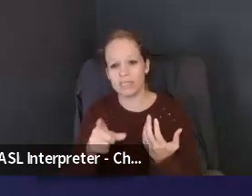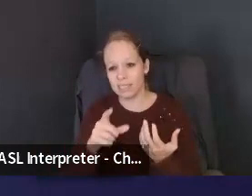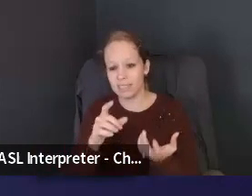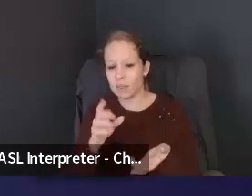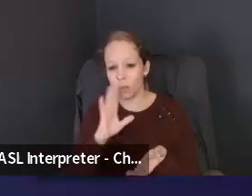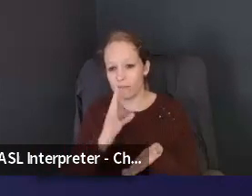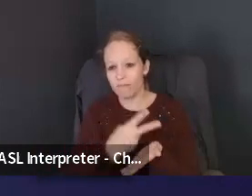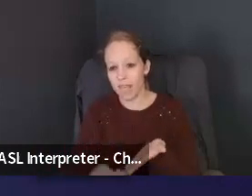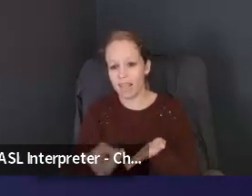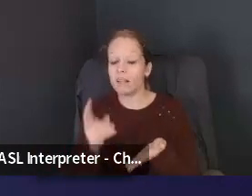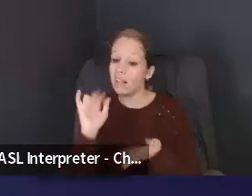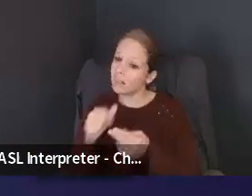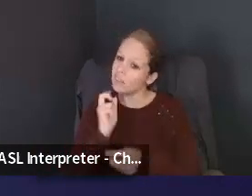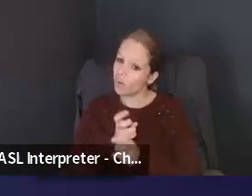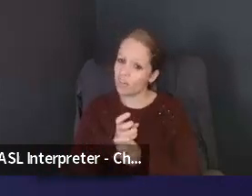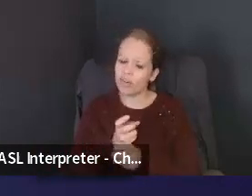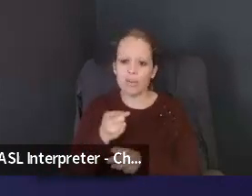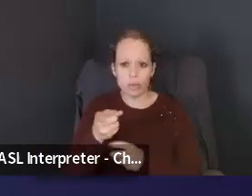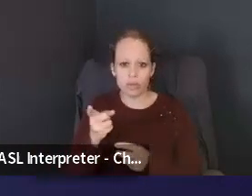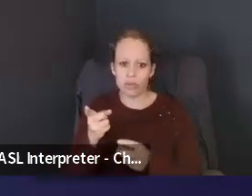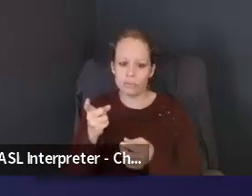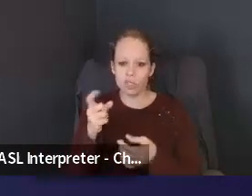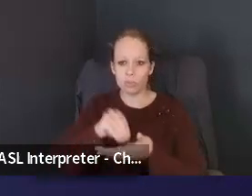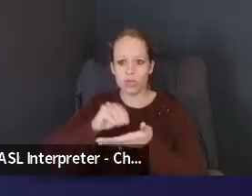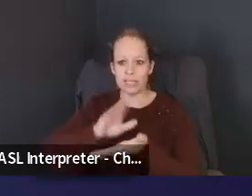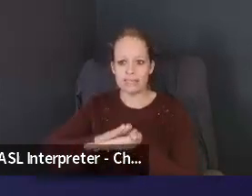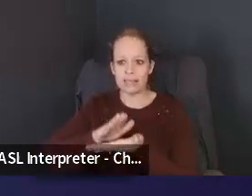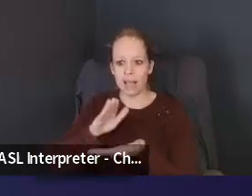you're putting a dollar sign on something that, you know, hours that can be really difficult to